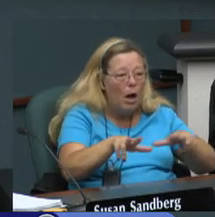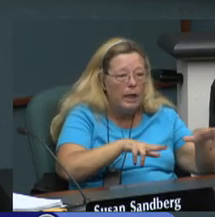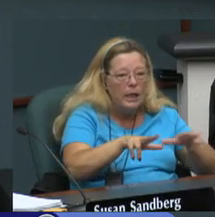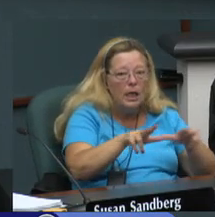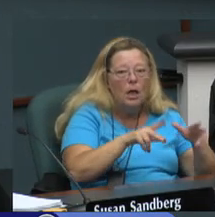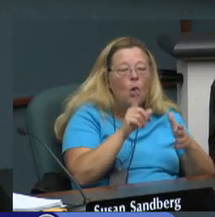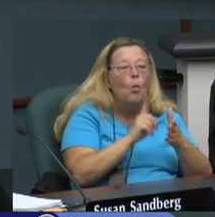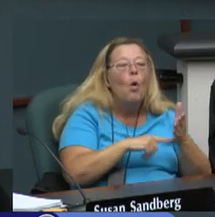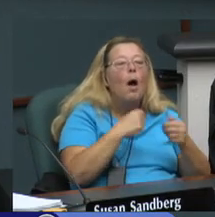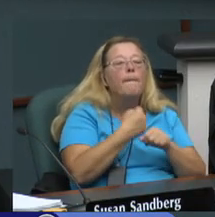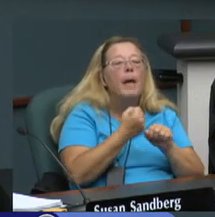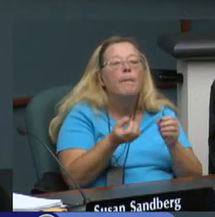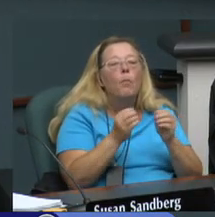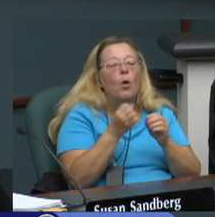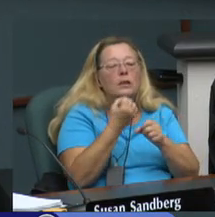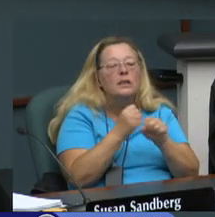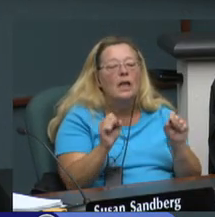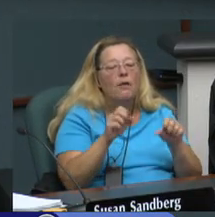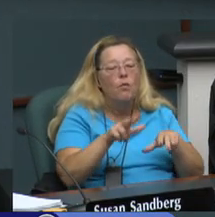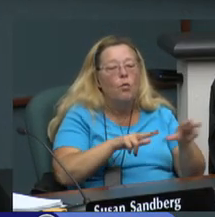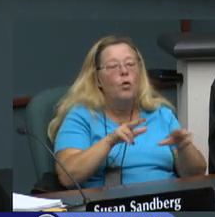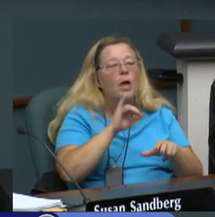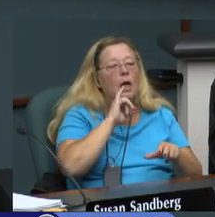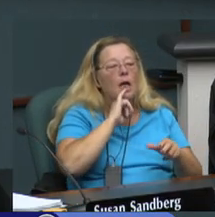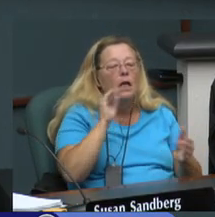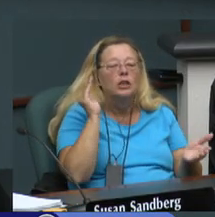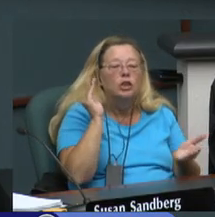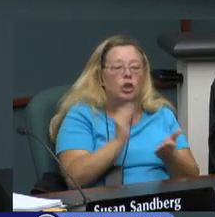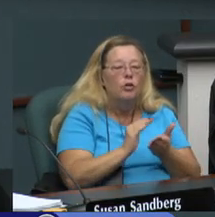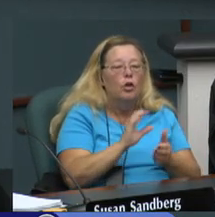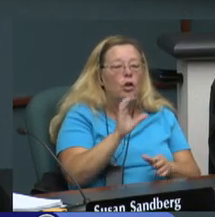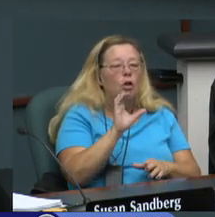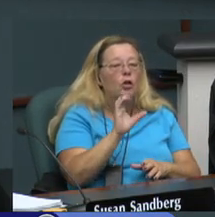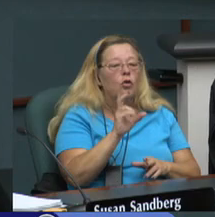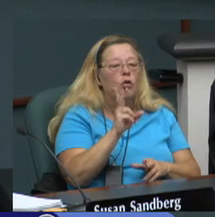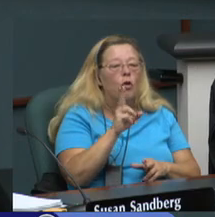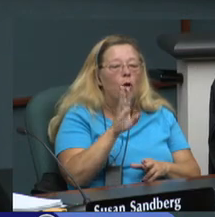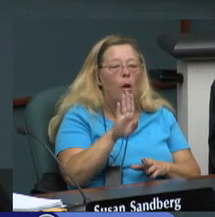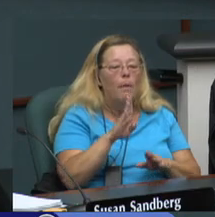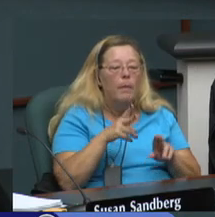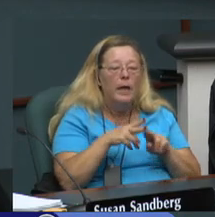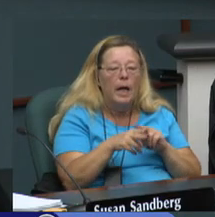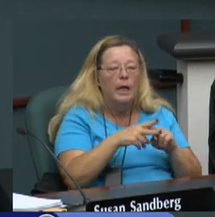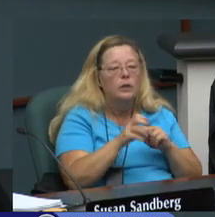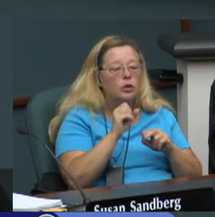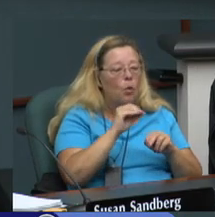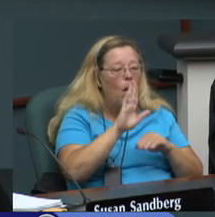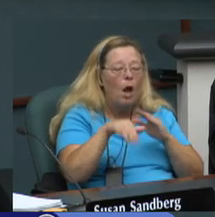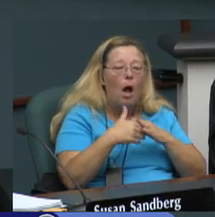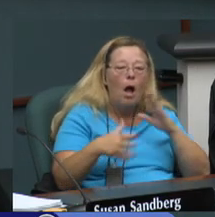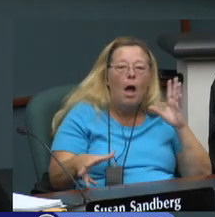it safer to walk is less fewer curb cuts so these things all add up and that's